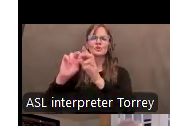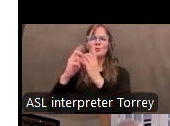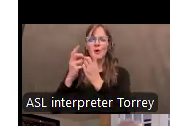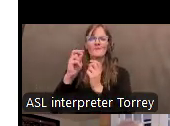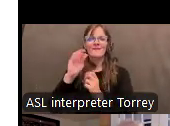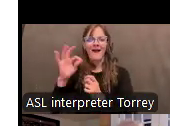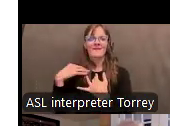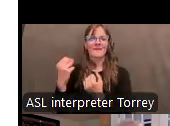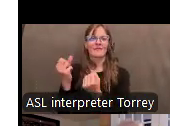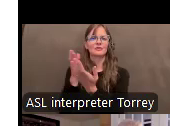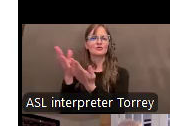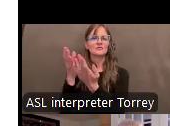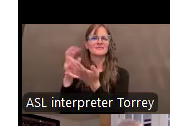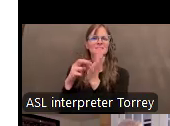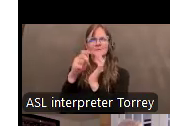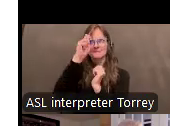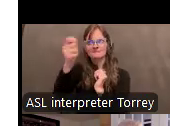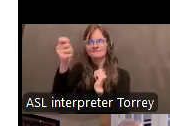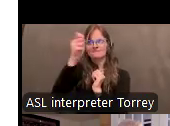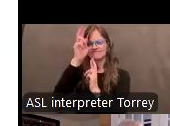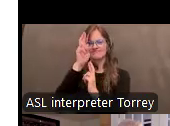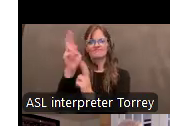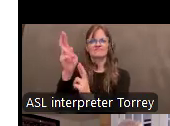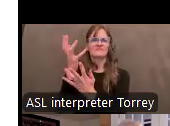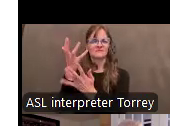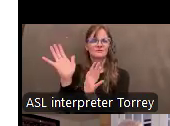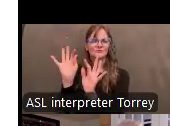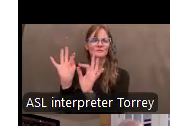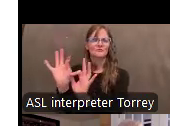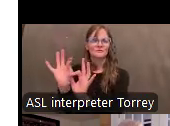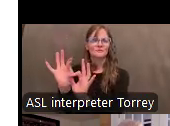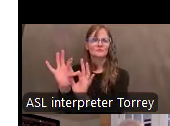And then also, WisCaregiver Careers is free.